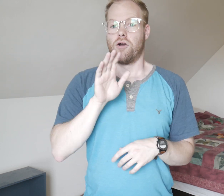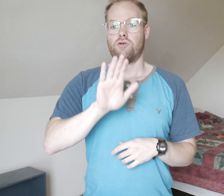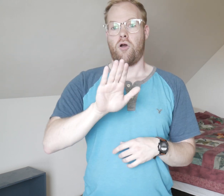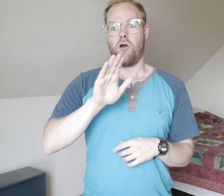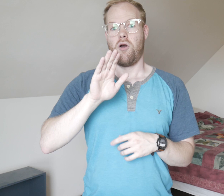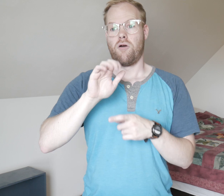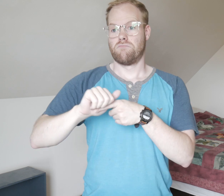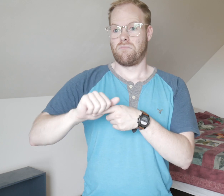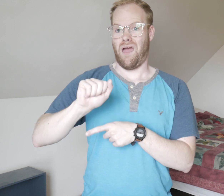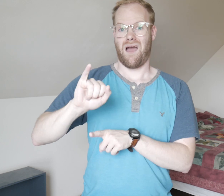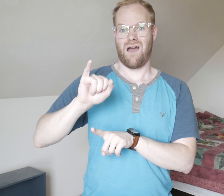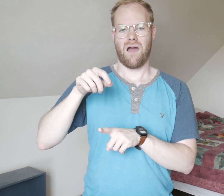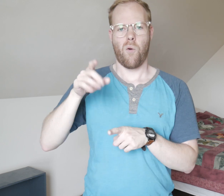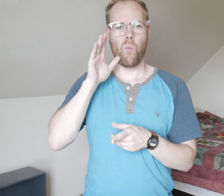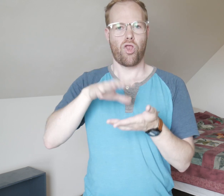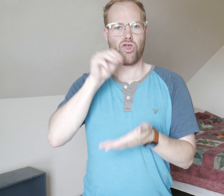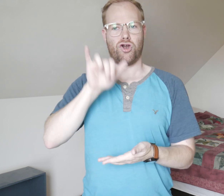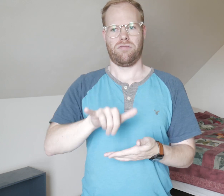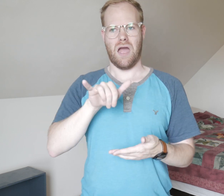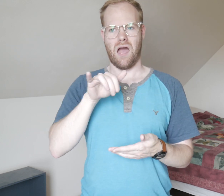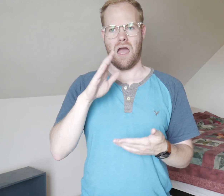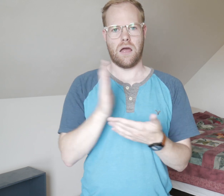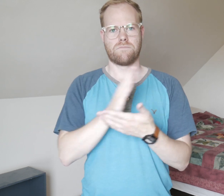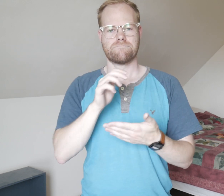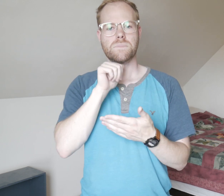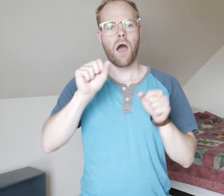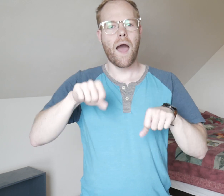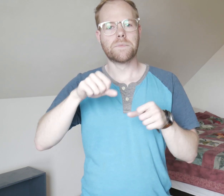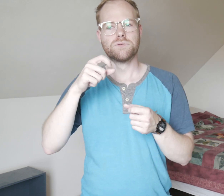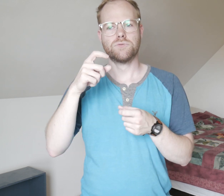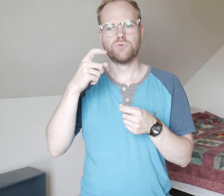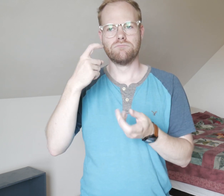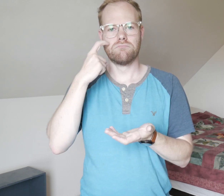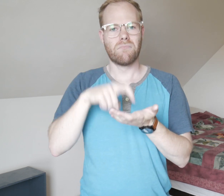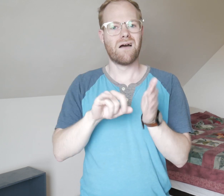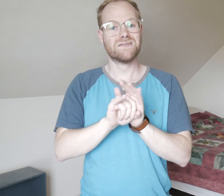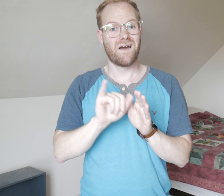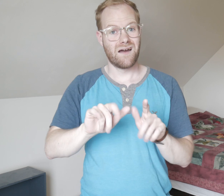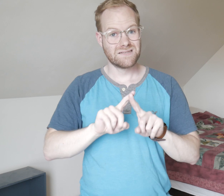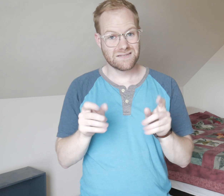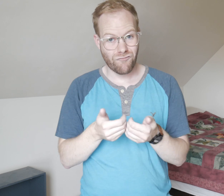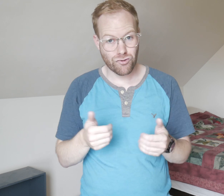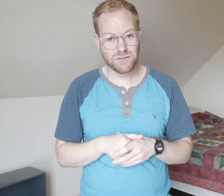Your trained AI will learn that changing range, it won’t be able to identify that difference.